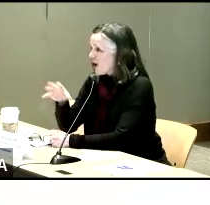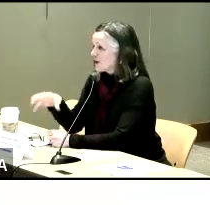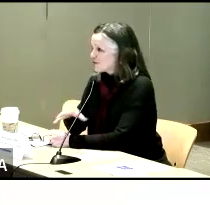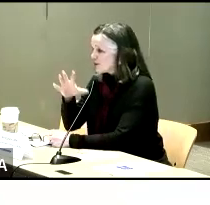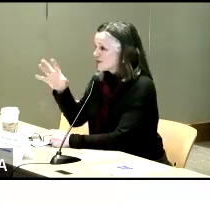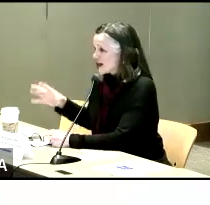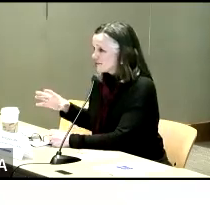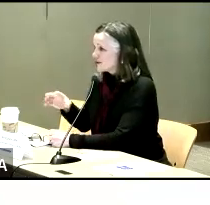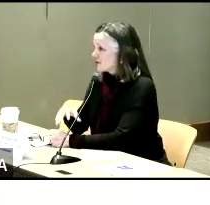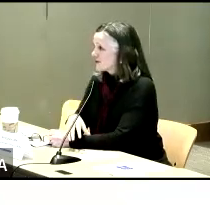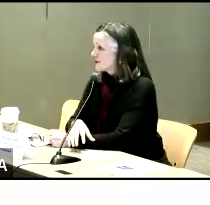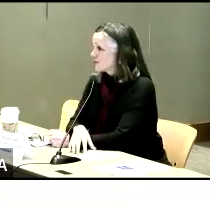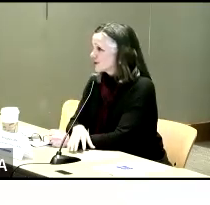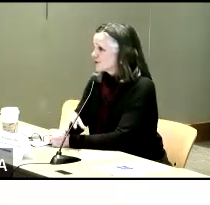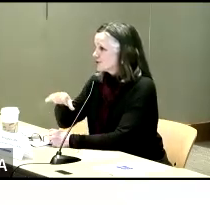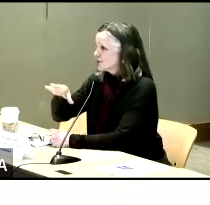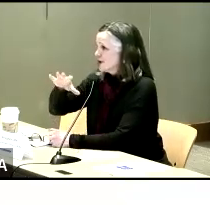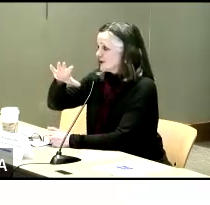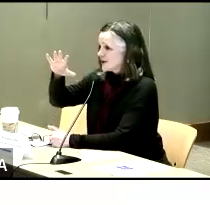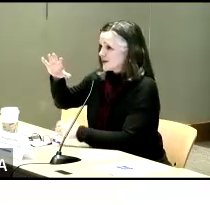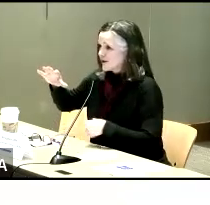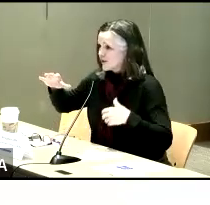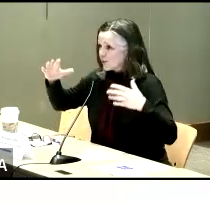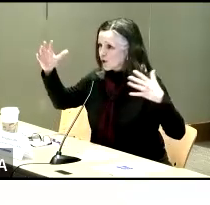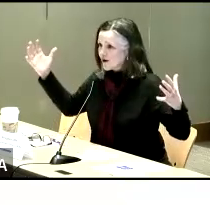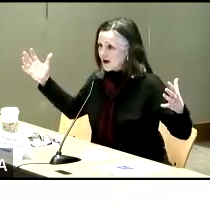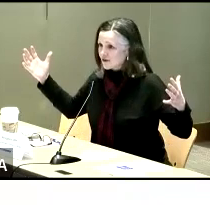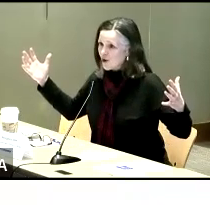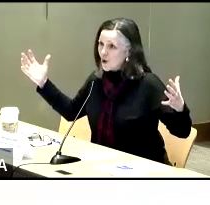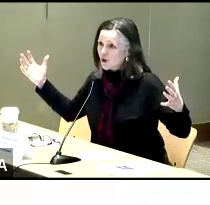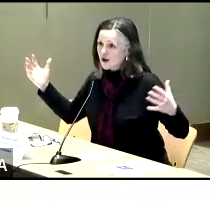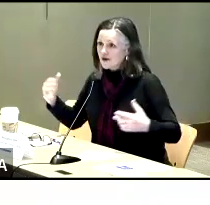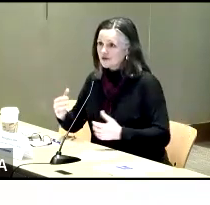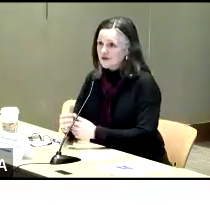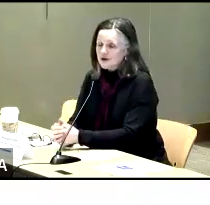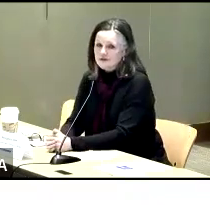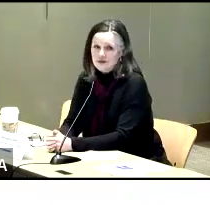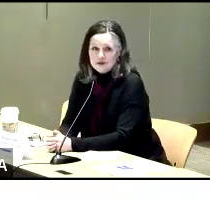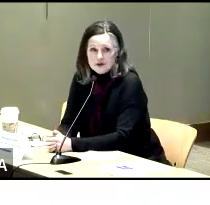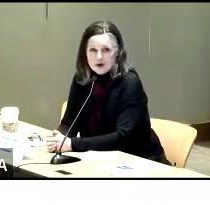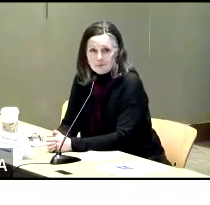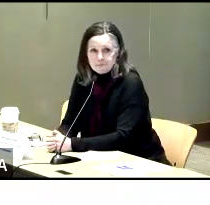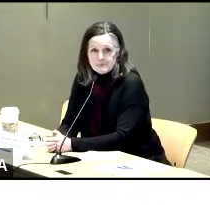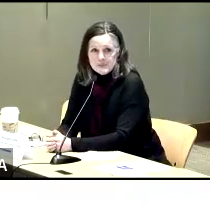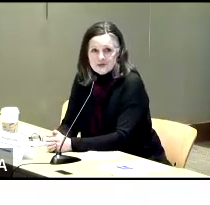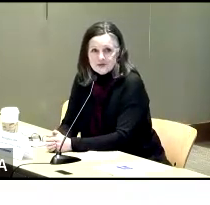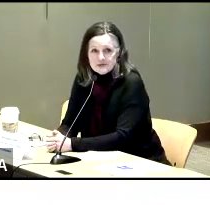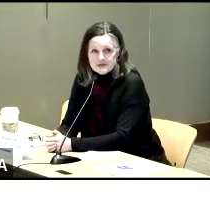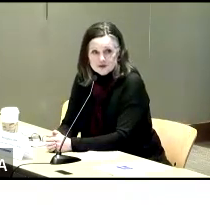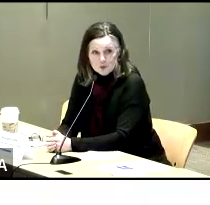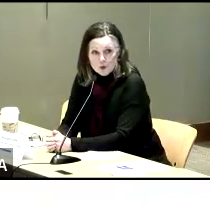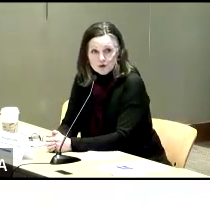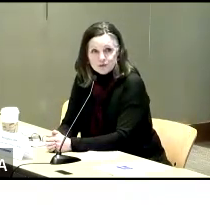All of those elements are really critical to the work as a whole of this workgroup.